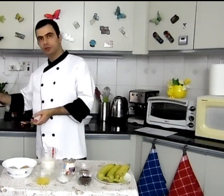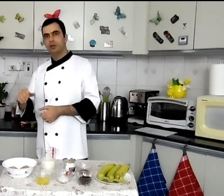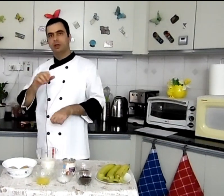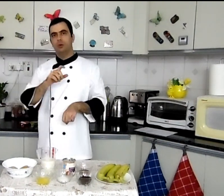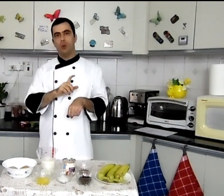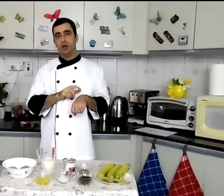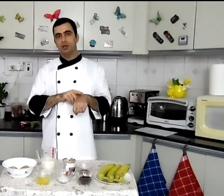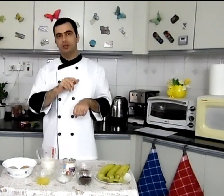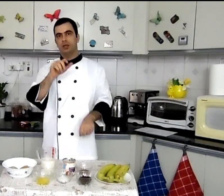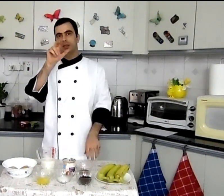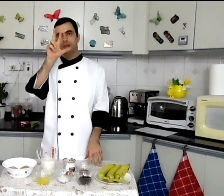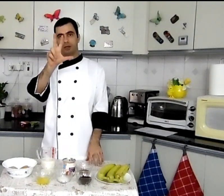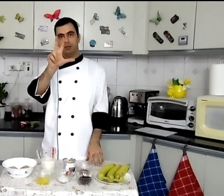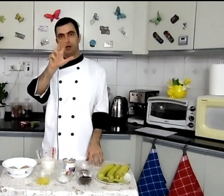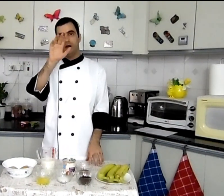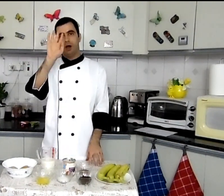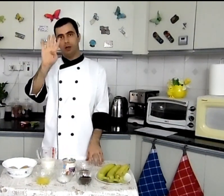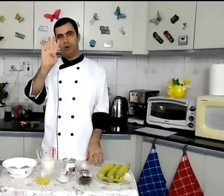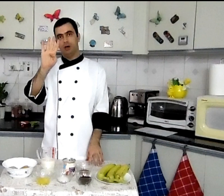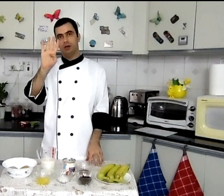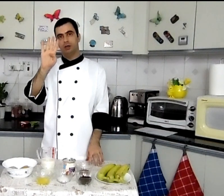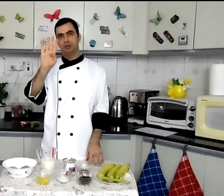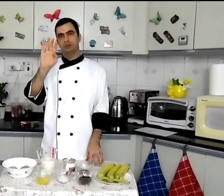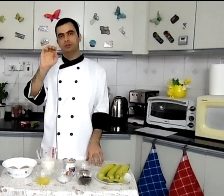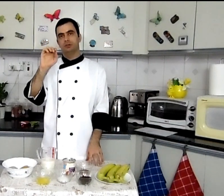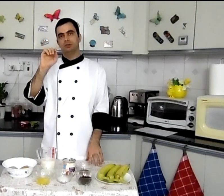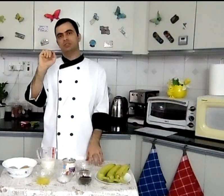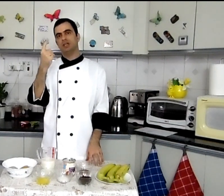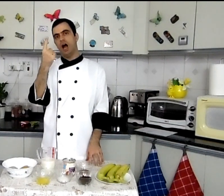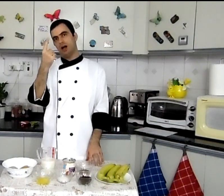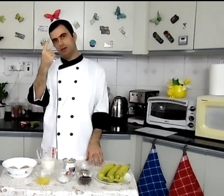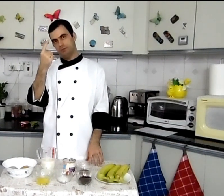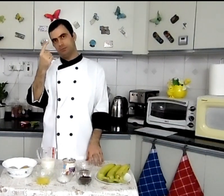and keep it to boil at low heat for 3 to 4 hours وتركها تغلي على درجة خفيفة لمدة 3 إلى 4 ساعات